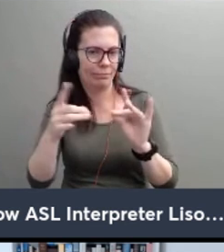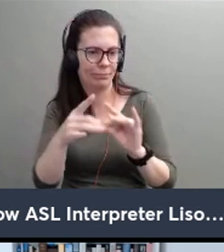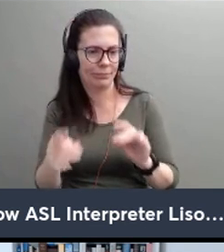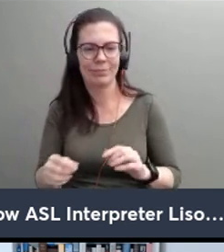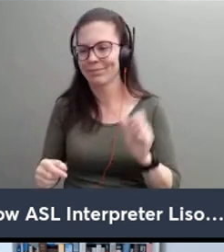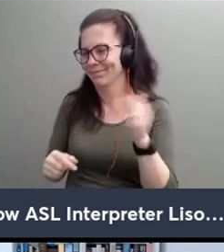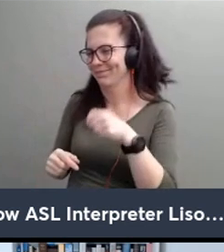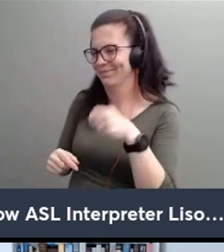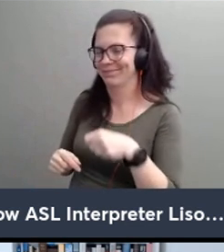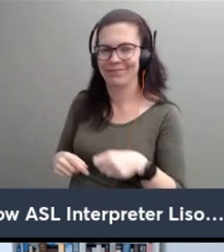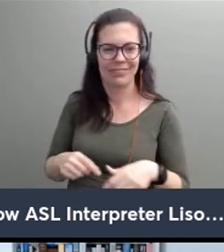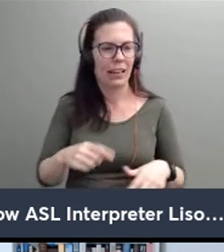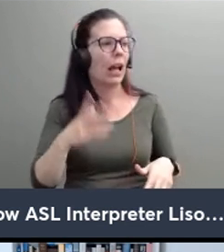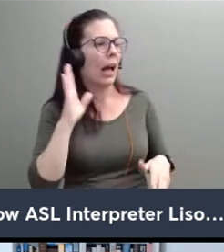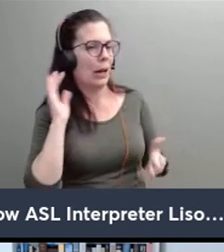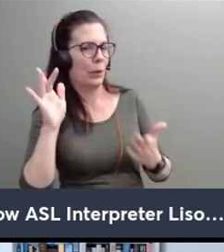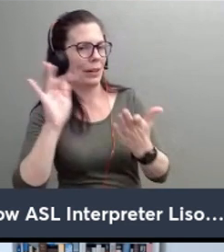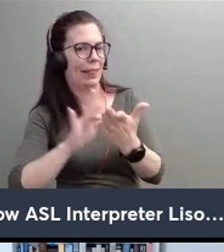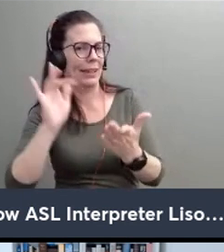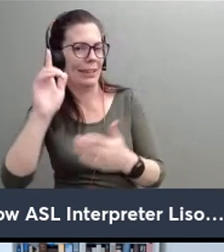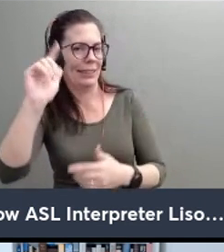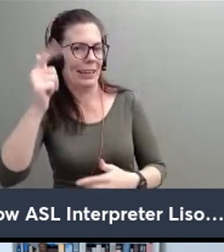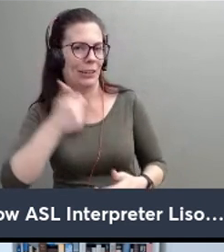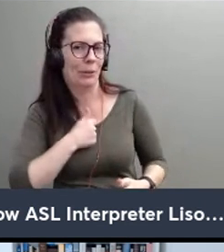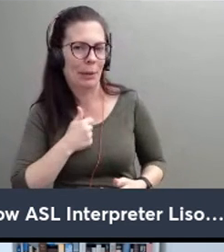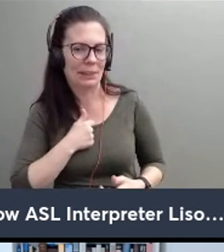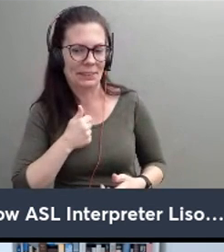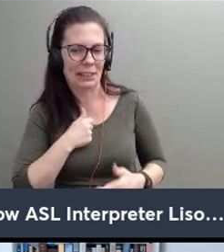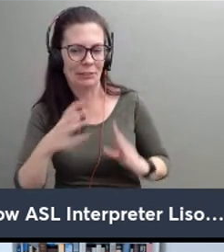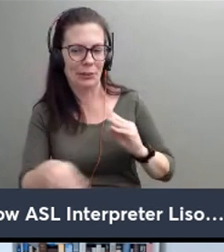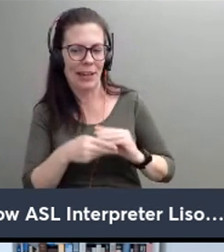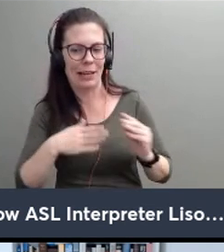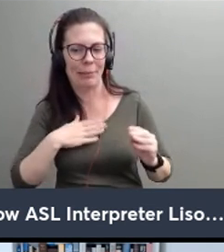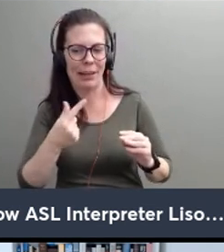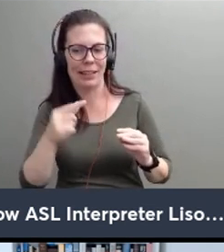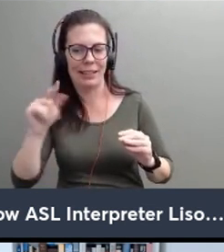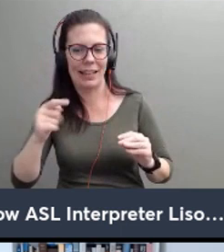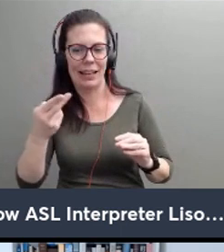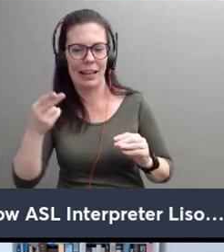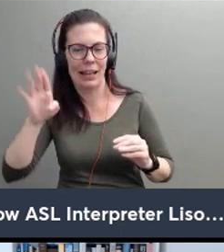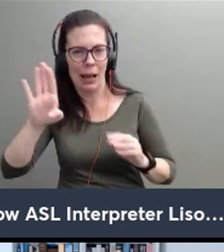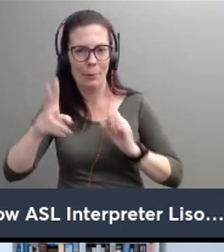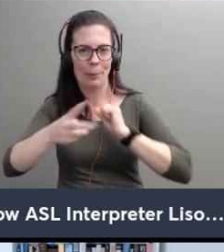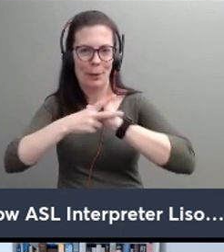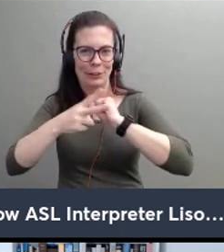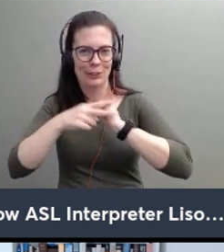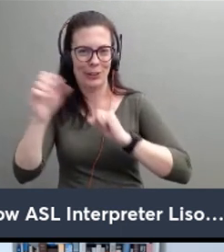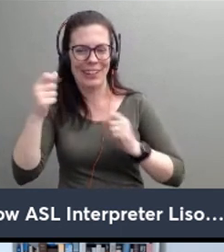Awesome. - I'll be clicking on those later myself to add to my GitHub repository. (all laugh)